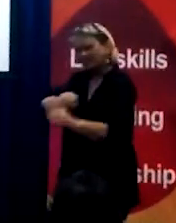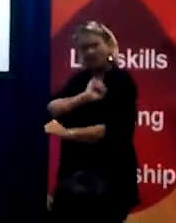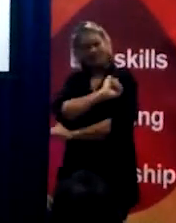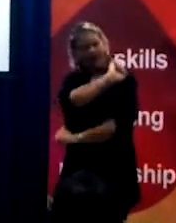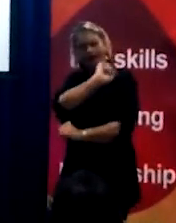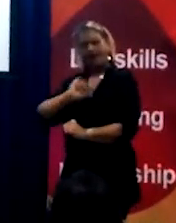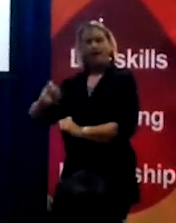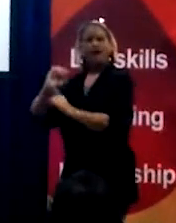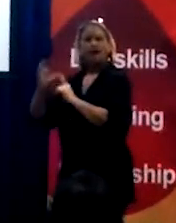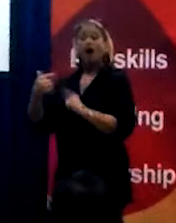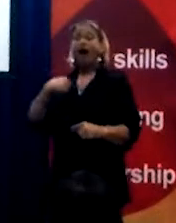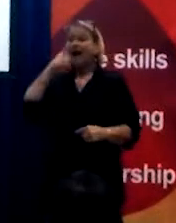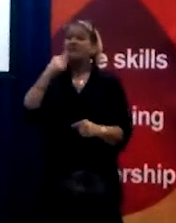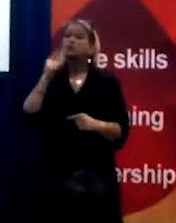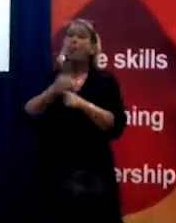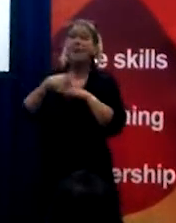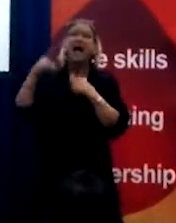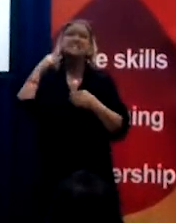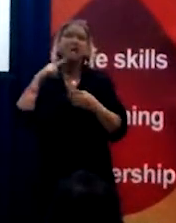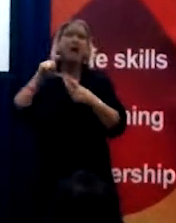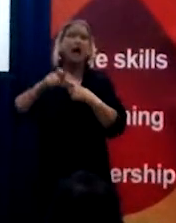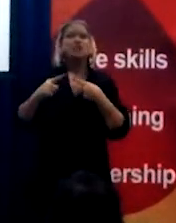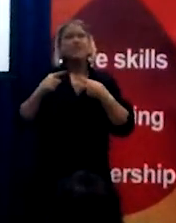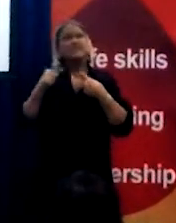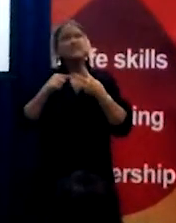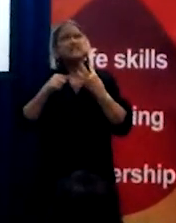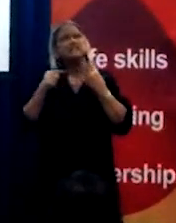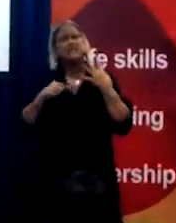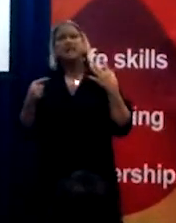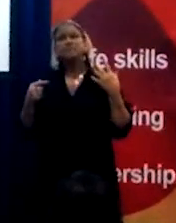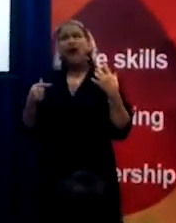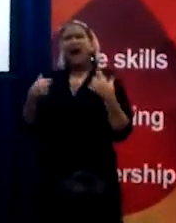I can tell you about Deaf culture, I can tell you lots about Deaf culture, but I cannot teach it you.